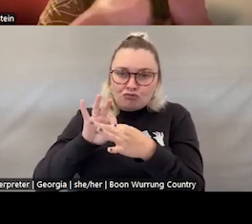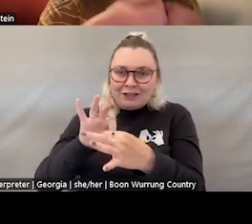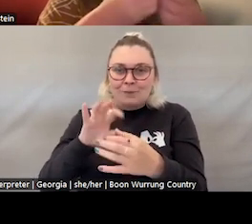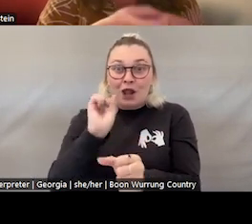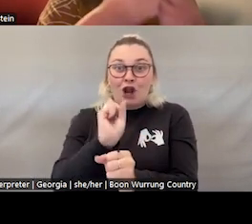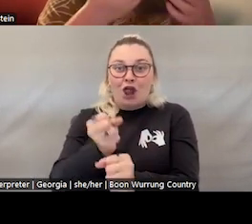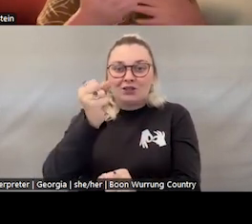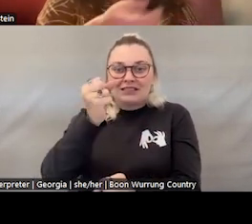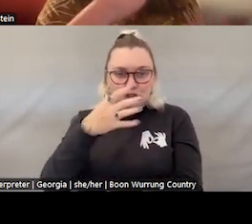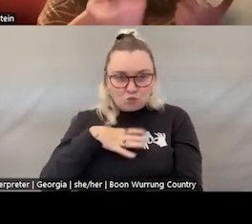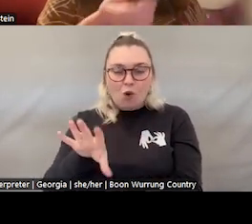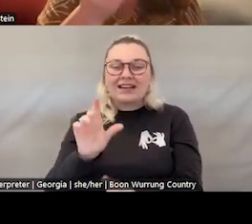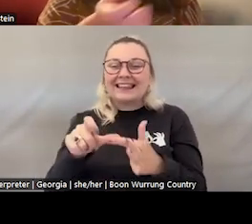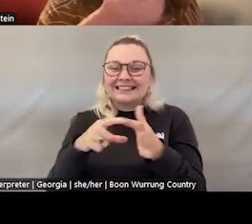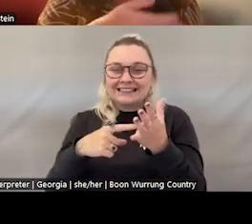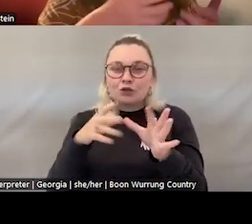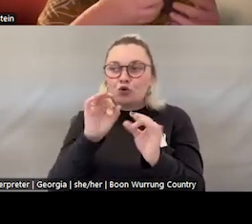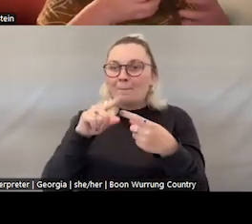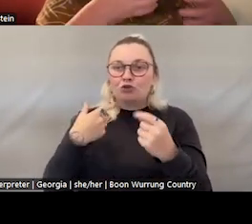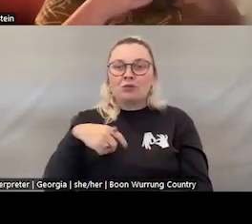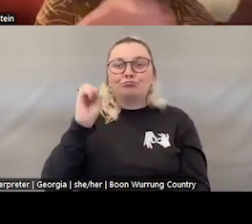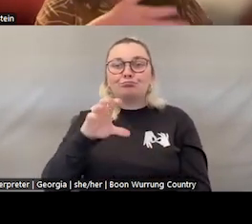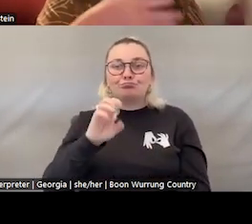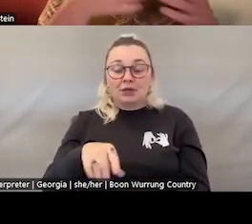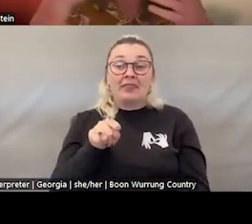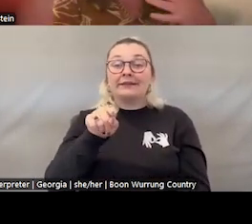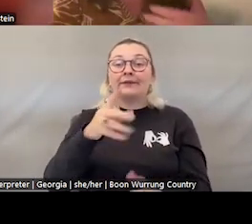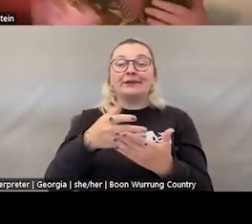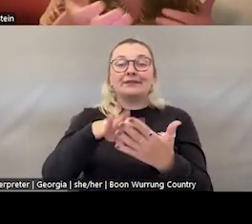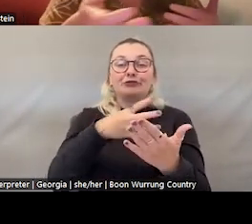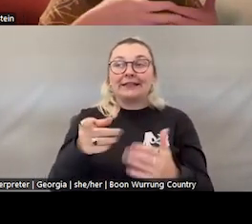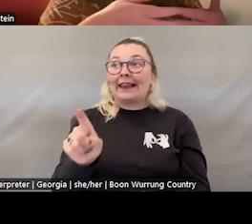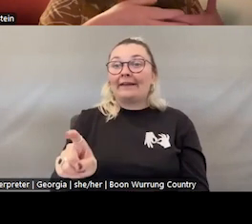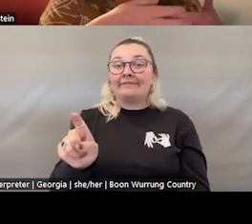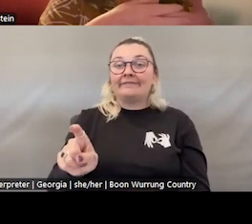we want that data, no point in sitting on the spreadsheet and even if you have a sophisticated